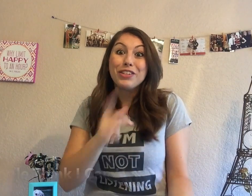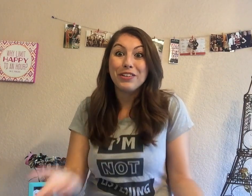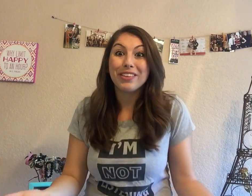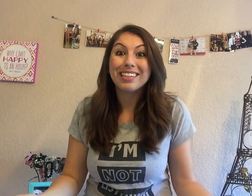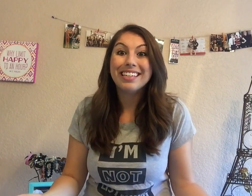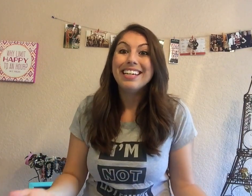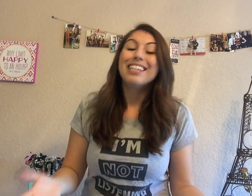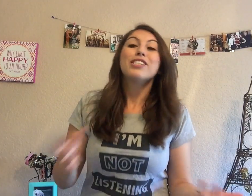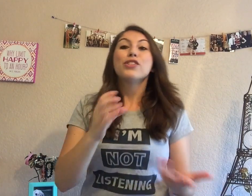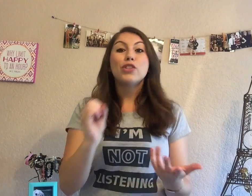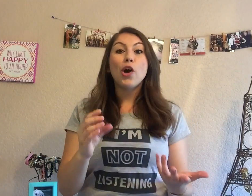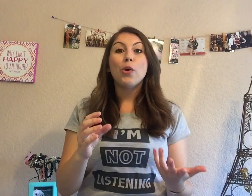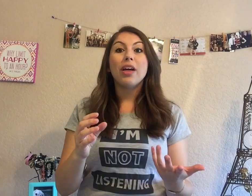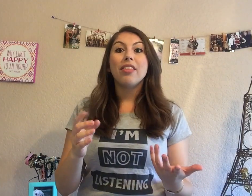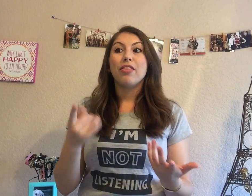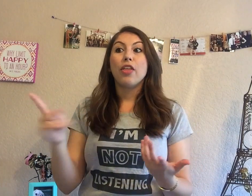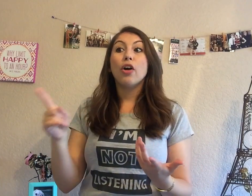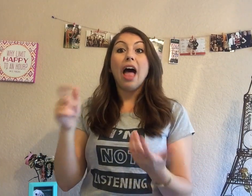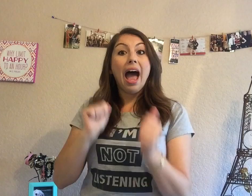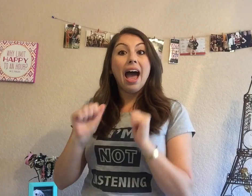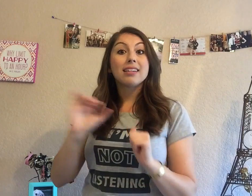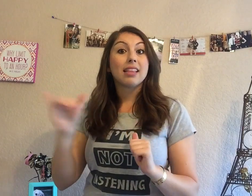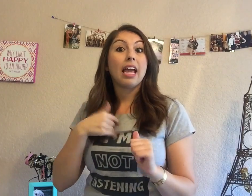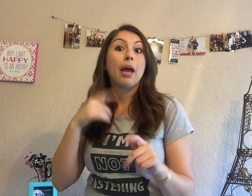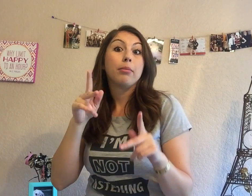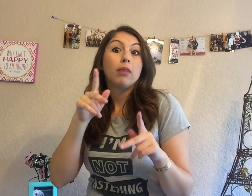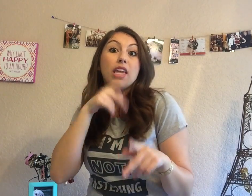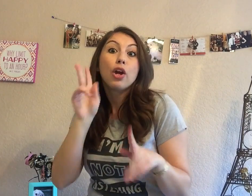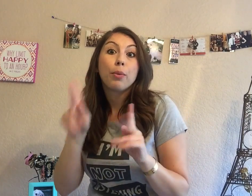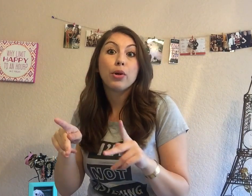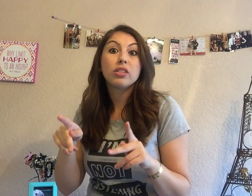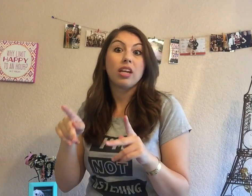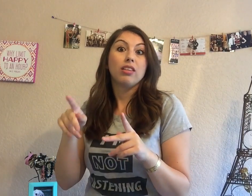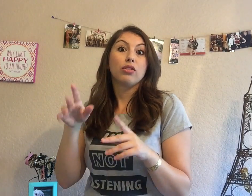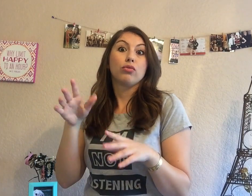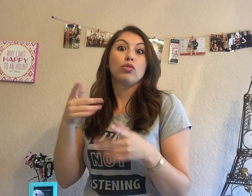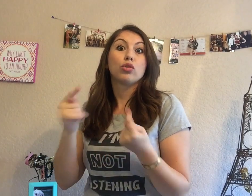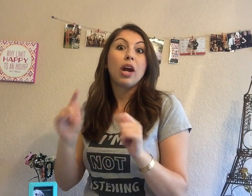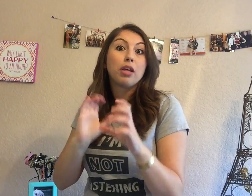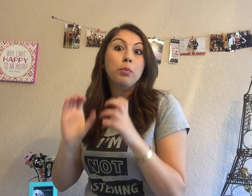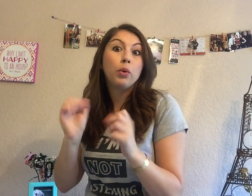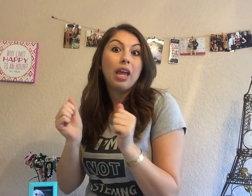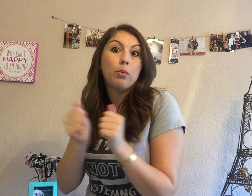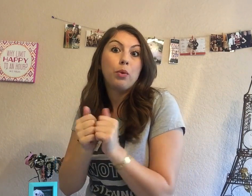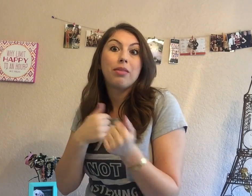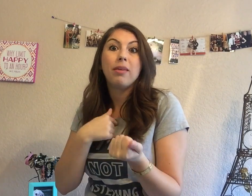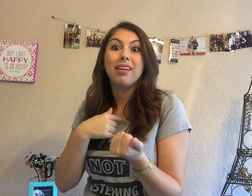truth. So, they'll act like I'm a hearing person. They will try to communicate with me